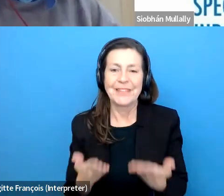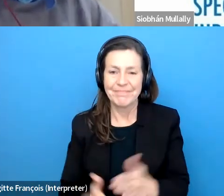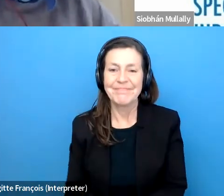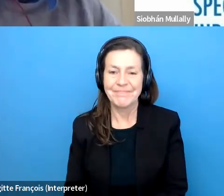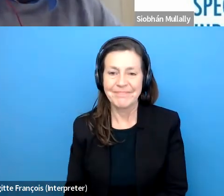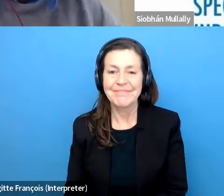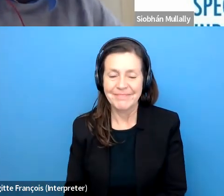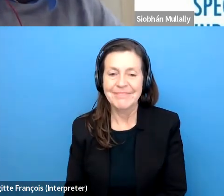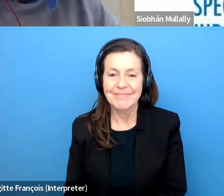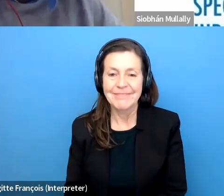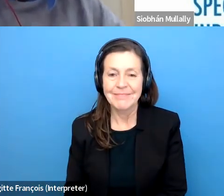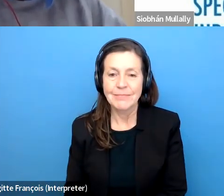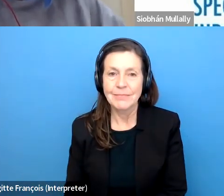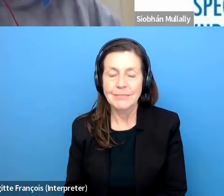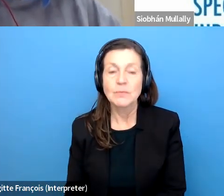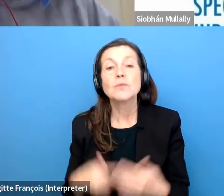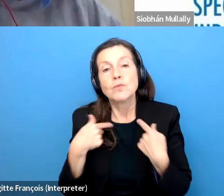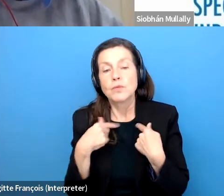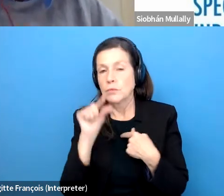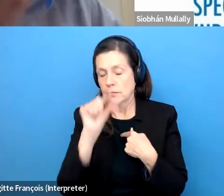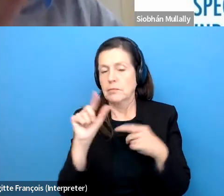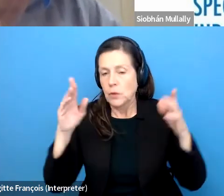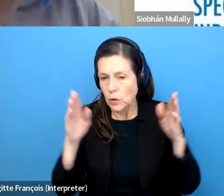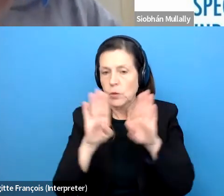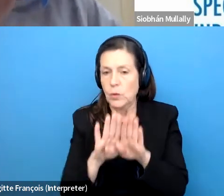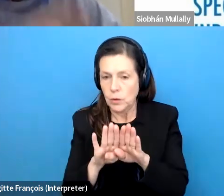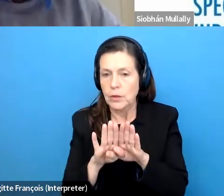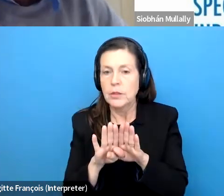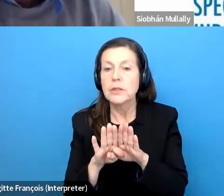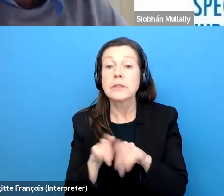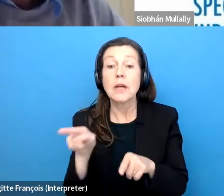Just to conclude, reporting of exploitation may be difficult